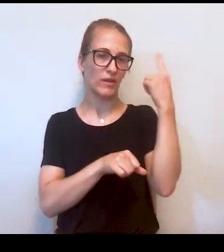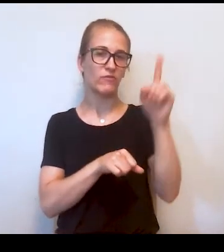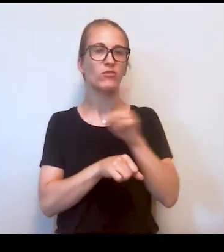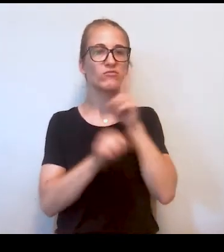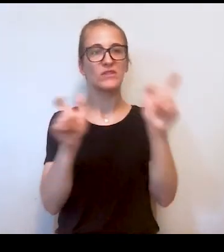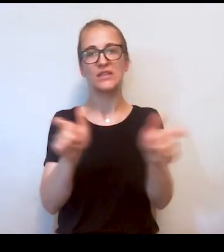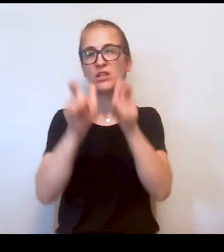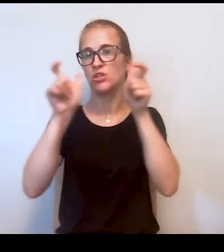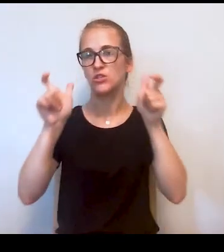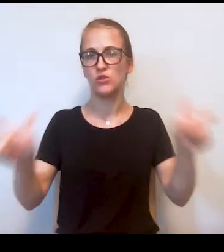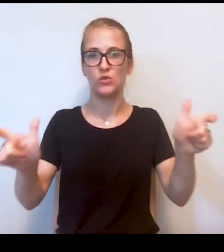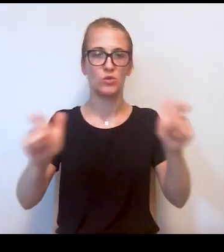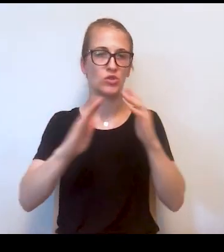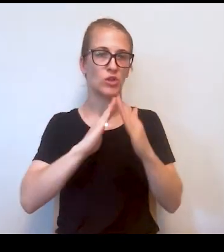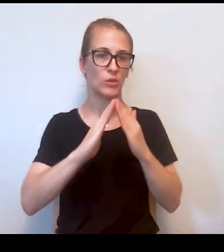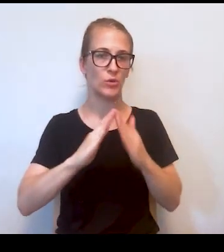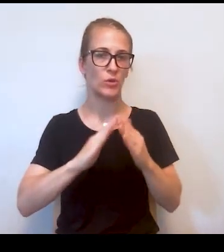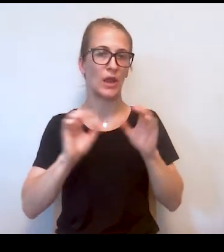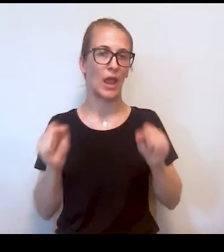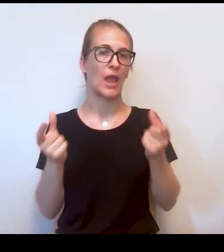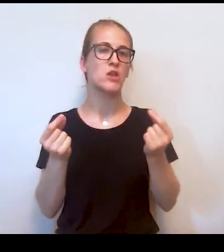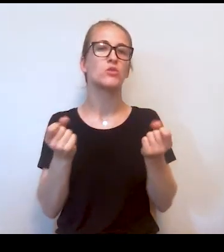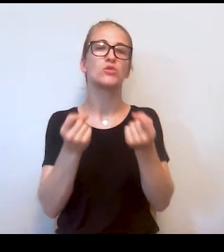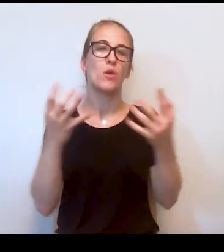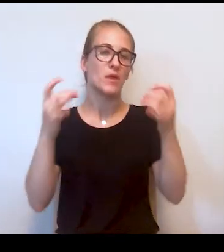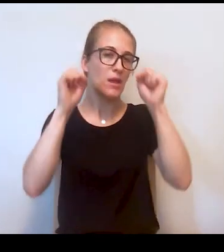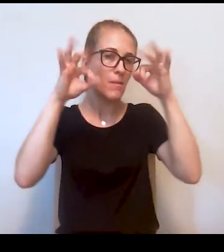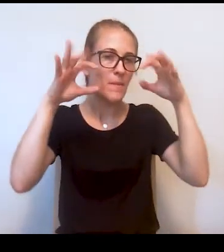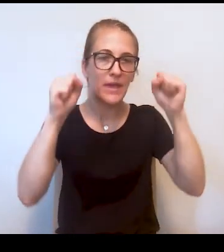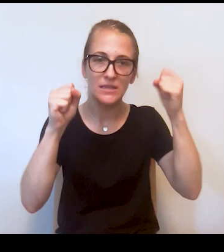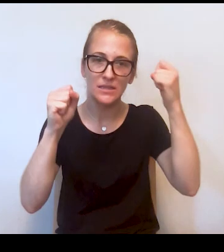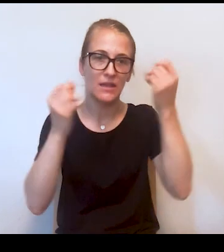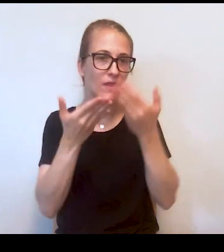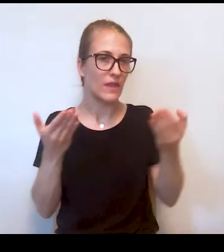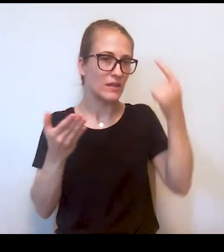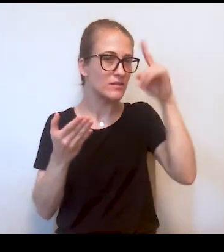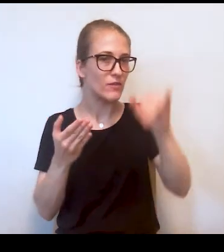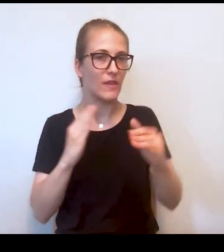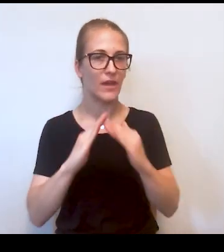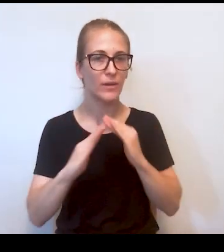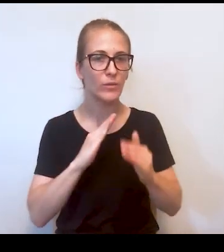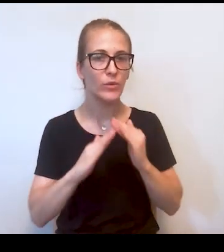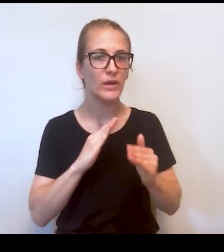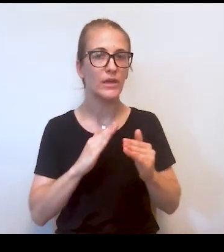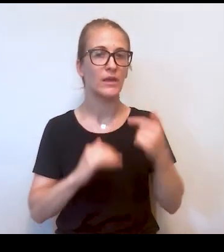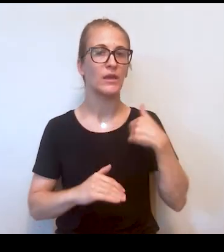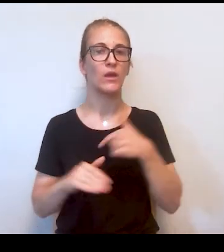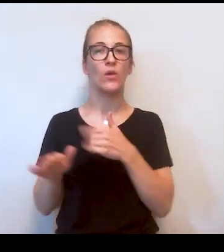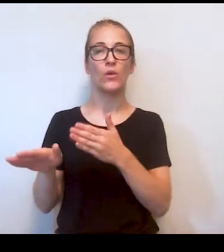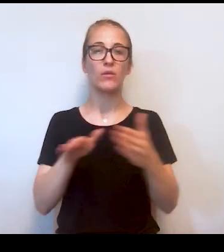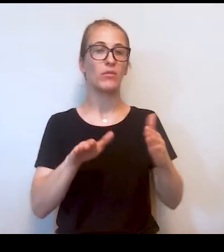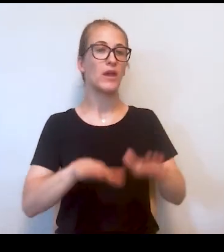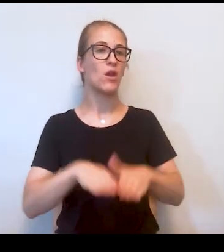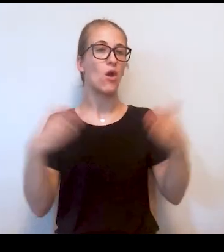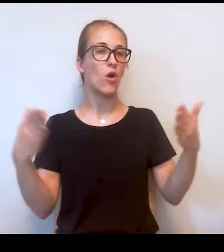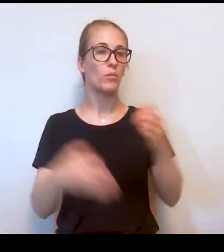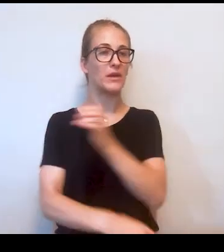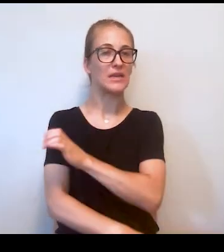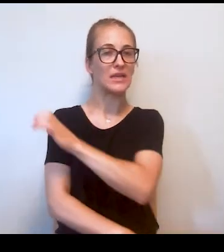[Audre] We plan on opening a clinic in New York City. We have community members who are starting to work with us.